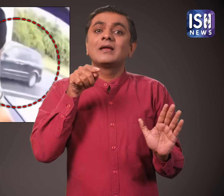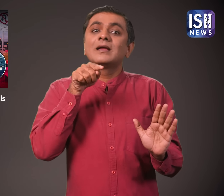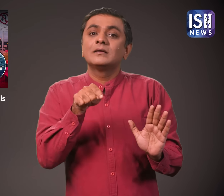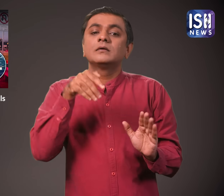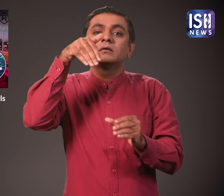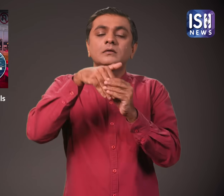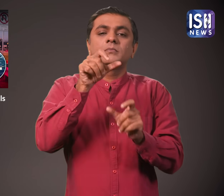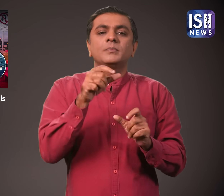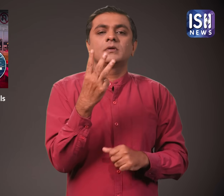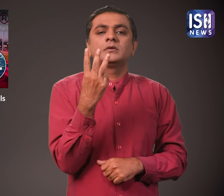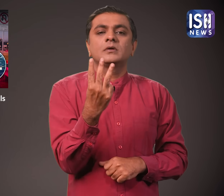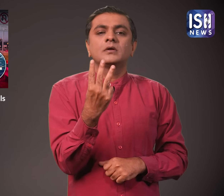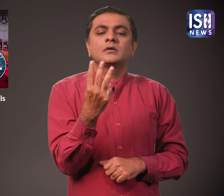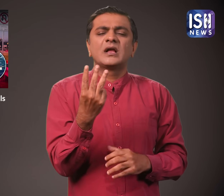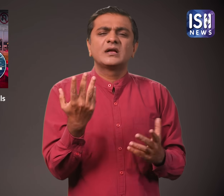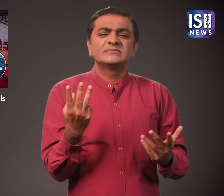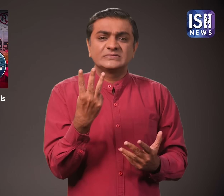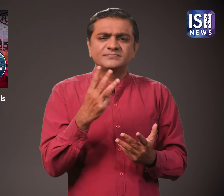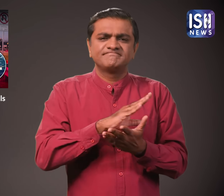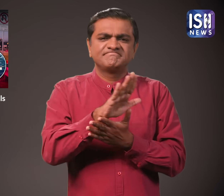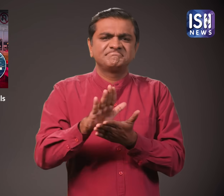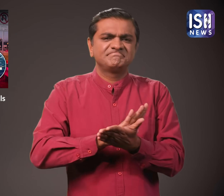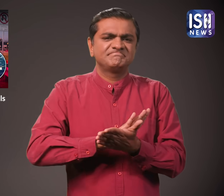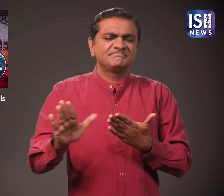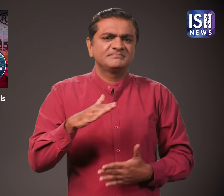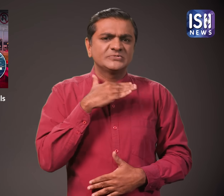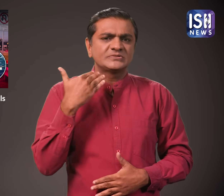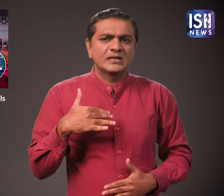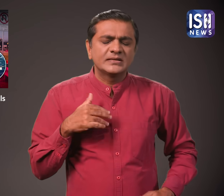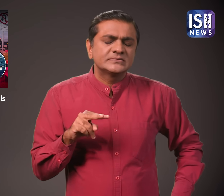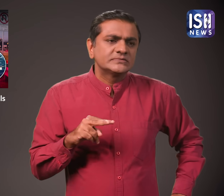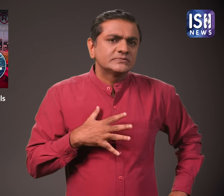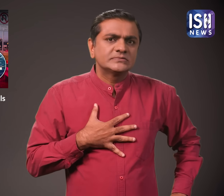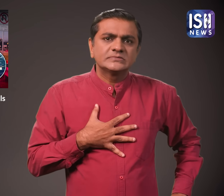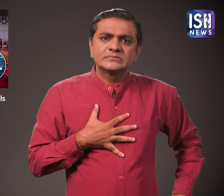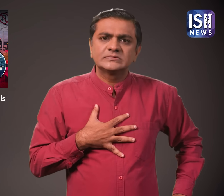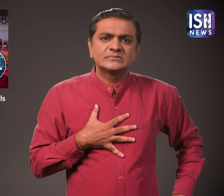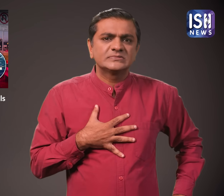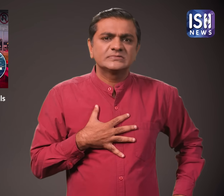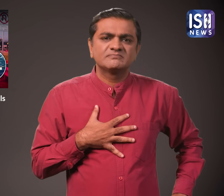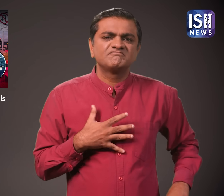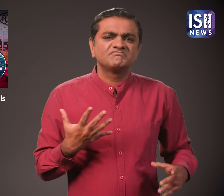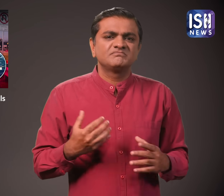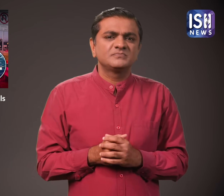All three people in the vehicle died in the crash. Disheartening!